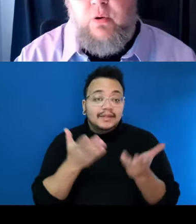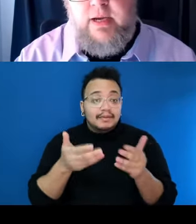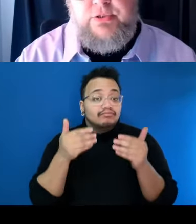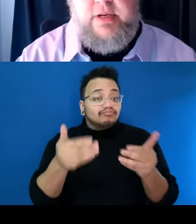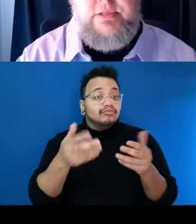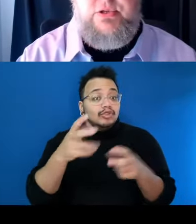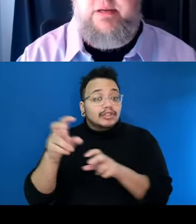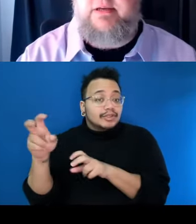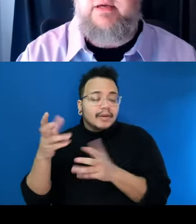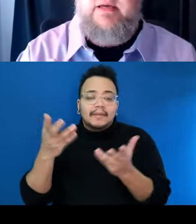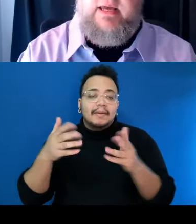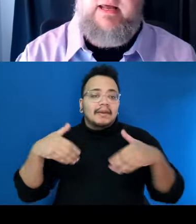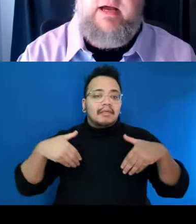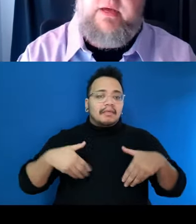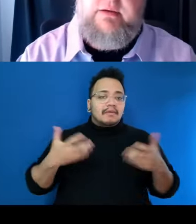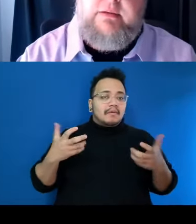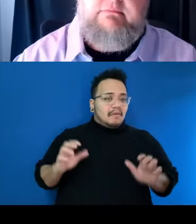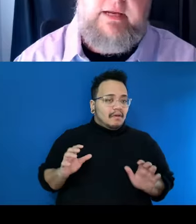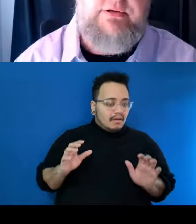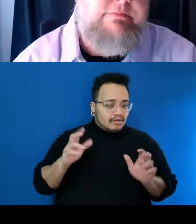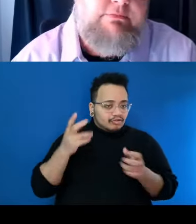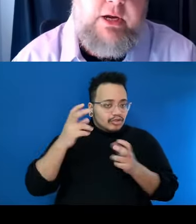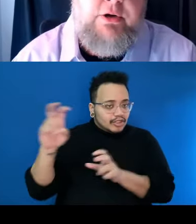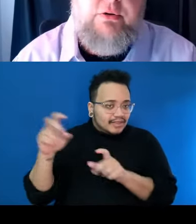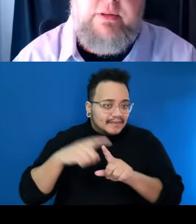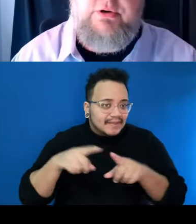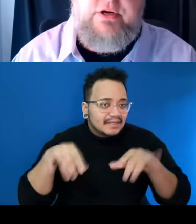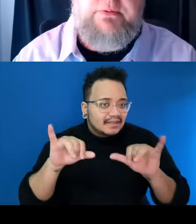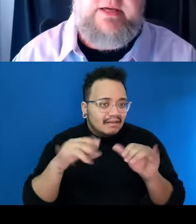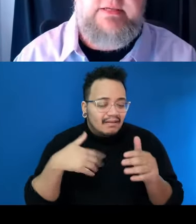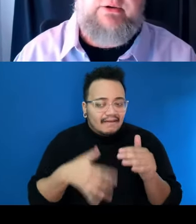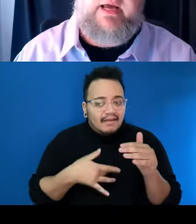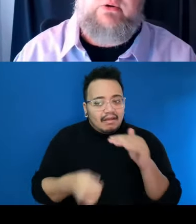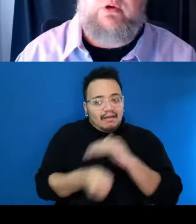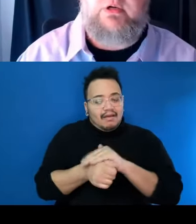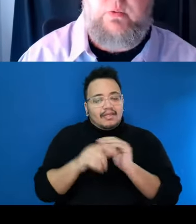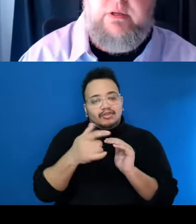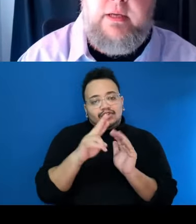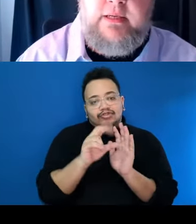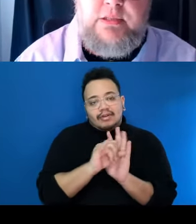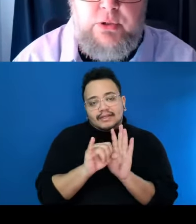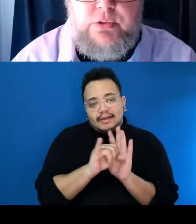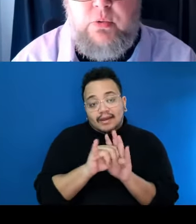or not transitioning and how their gender plays out at work and whether they disclose